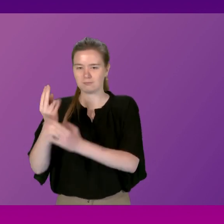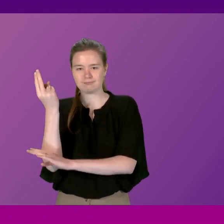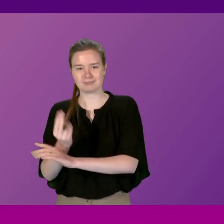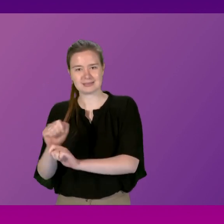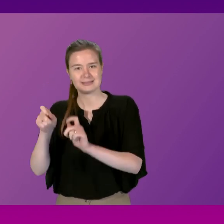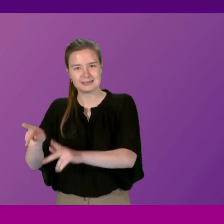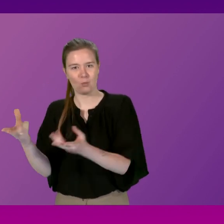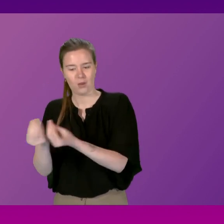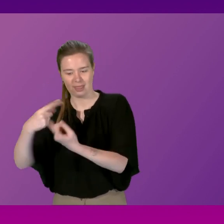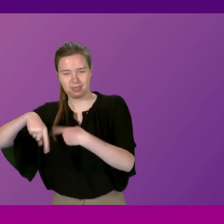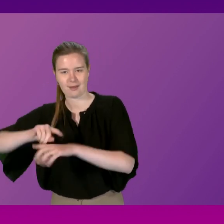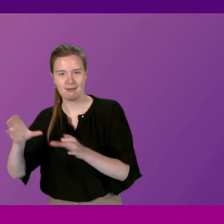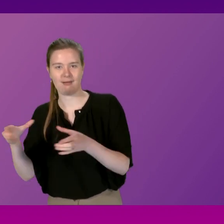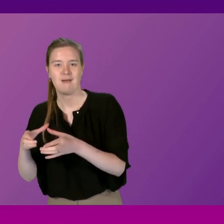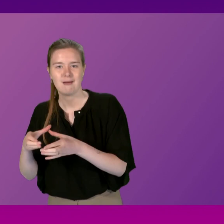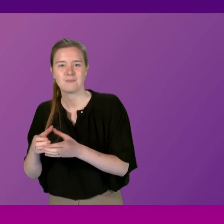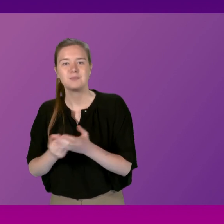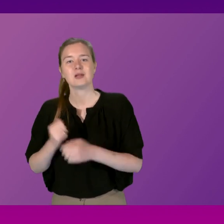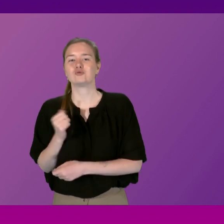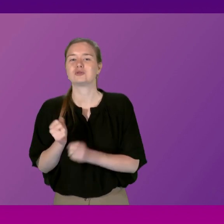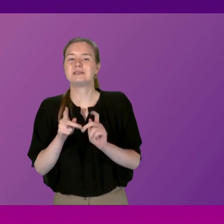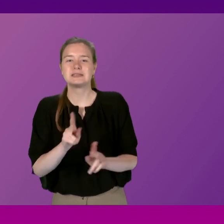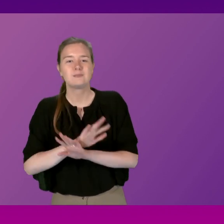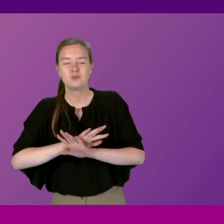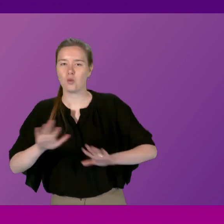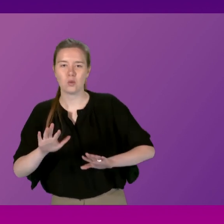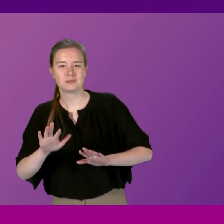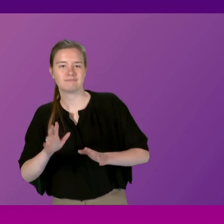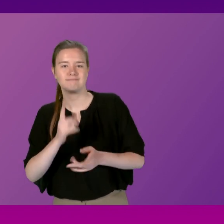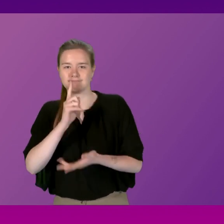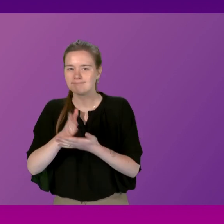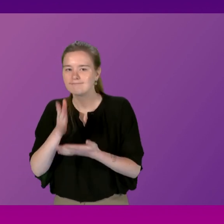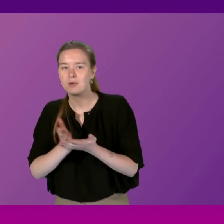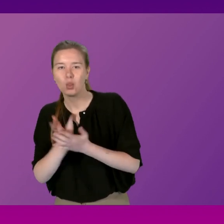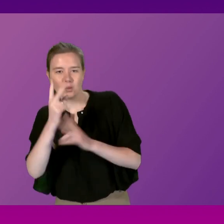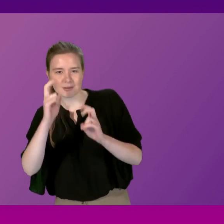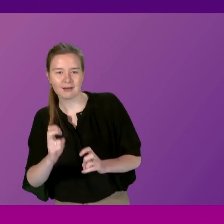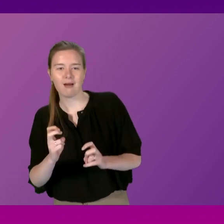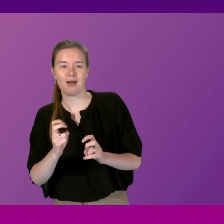In the Scottish system, nobody is subject to DWP-style assessments or degrading examinations,